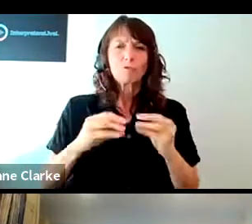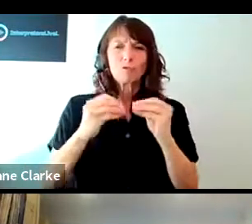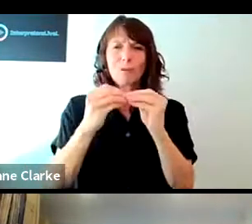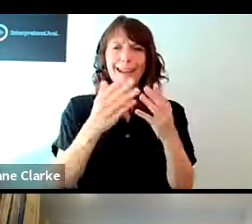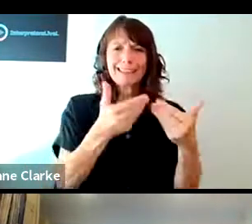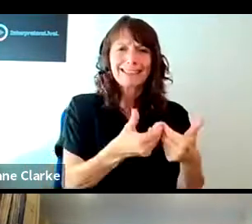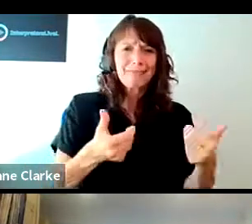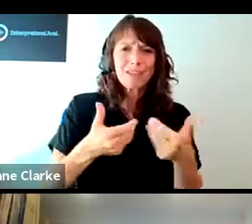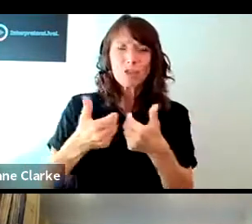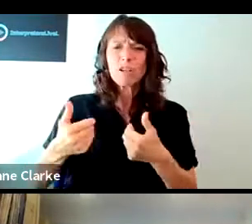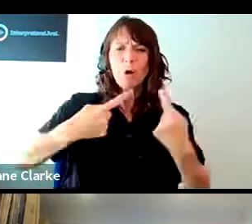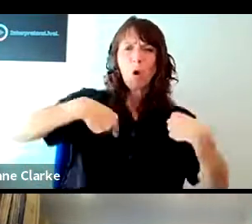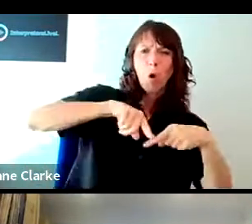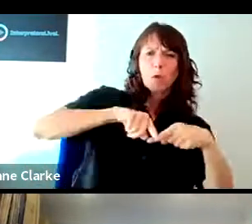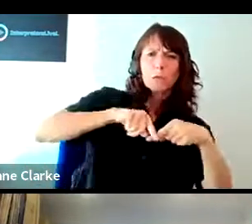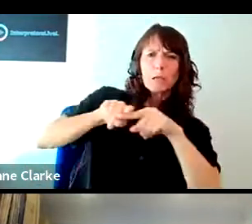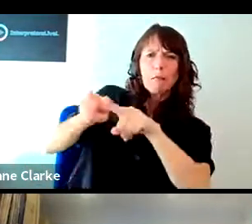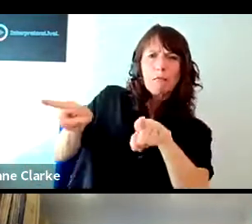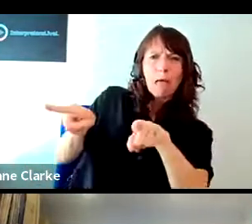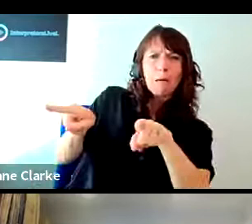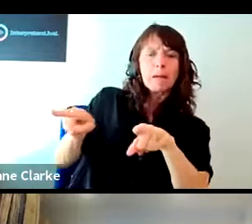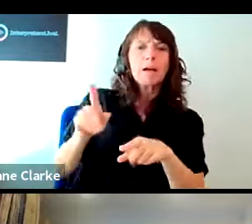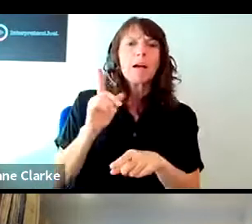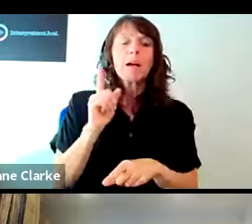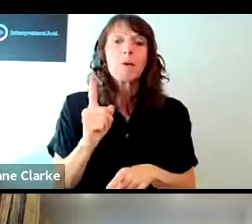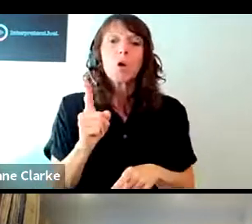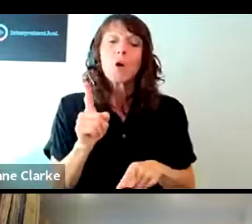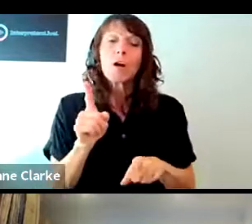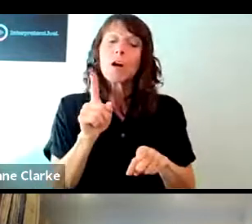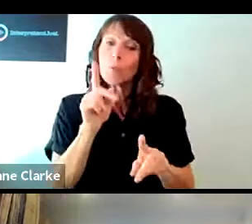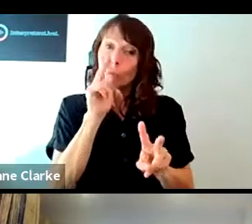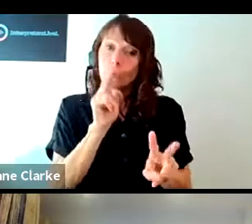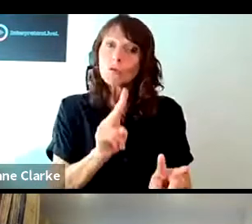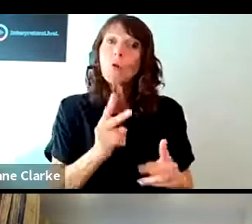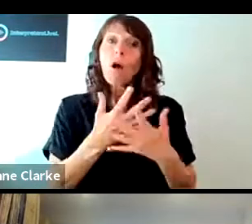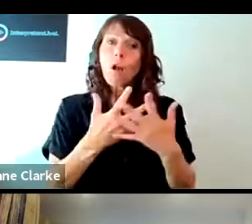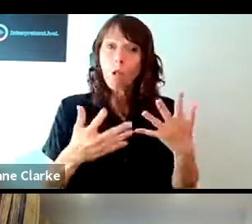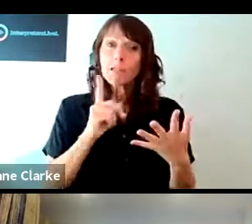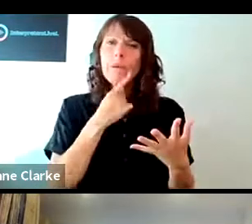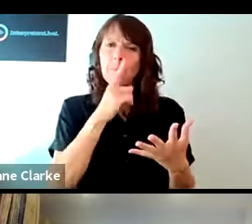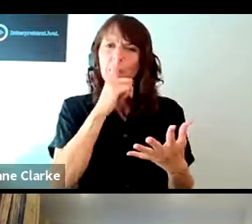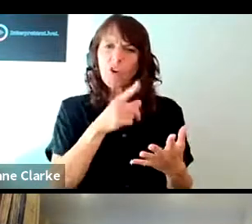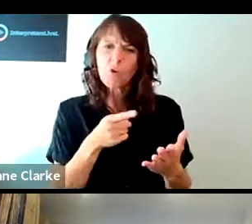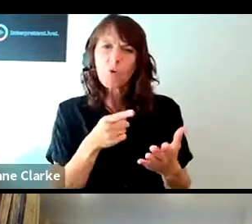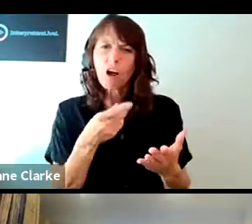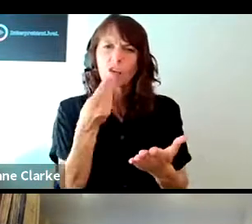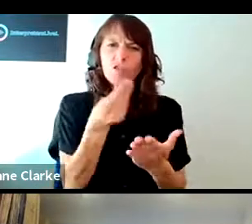us and them. But at the same time, we did see a lot of ambulance chasers, but then we saw